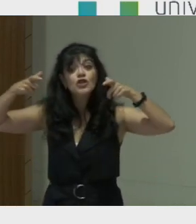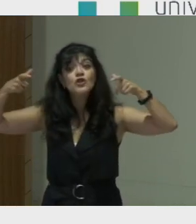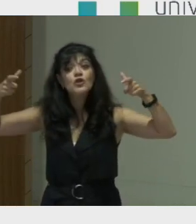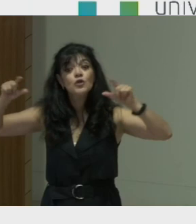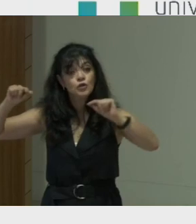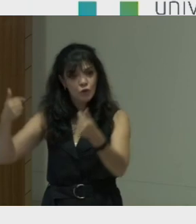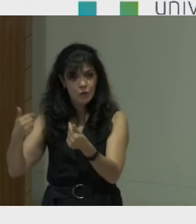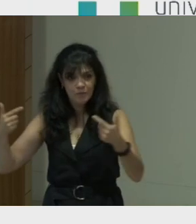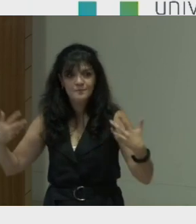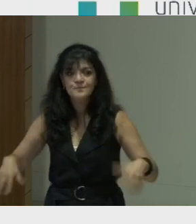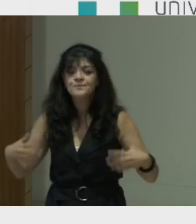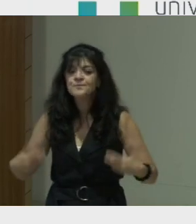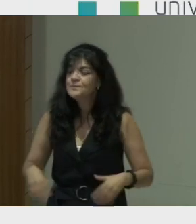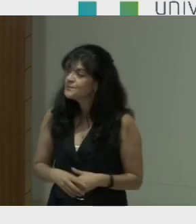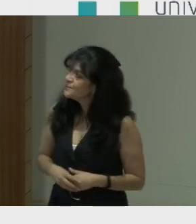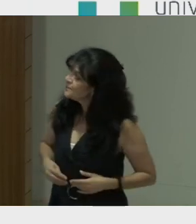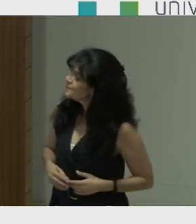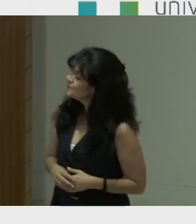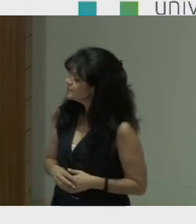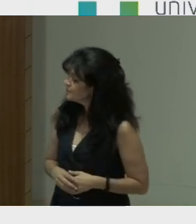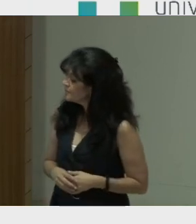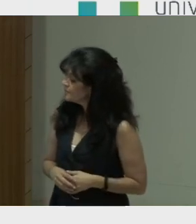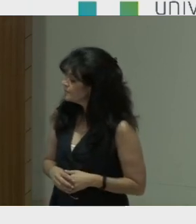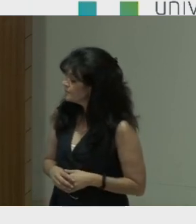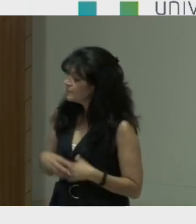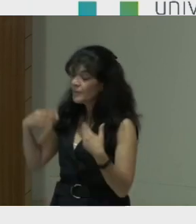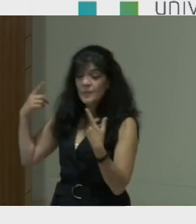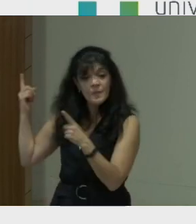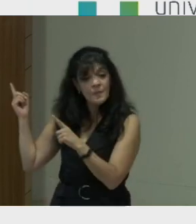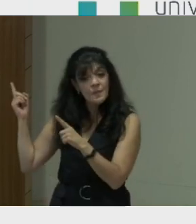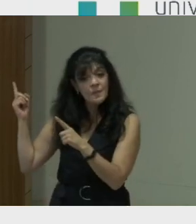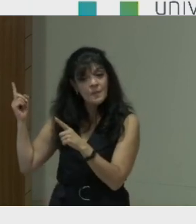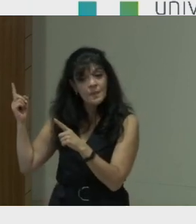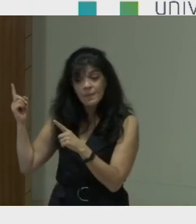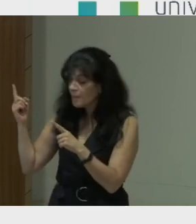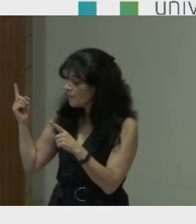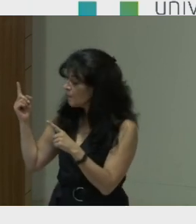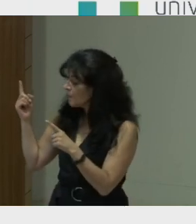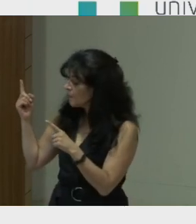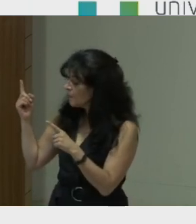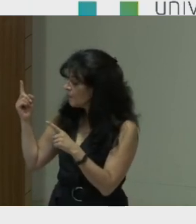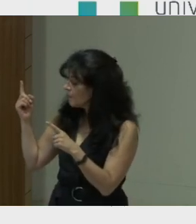And there are diseases like asthma that do not so much restrain participation.